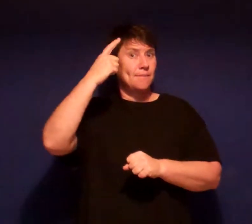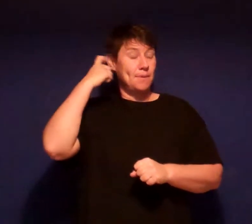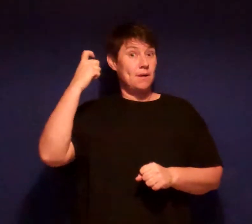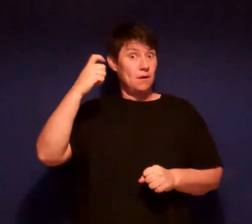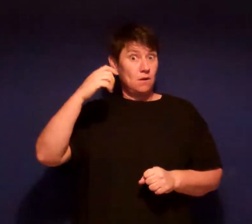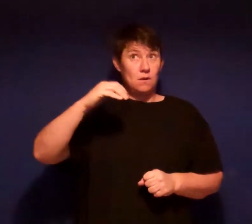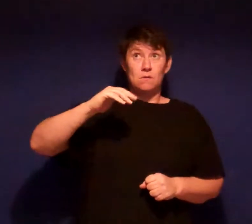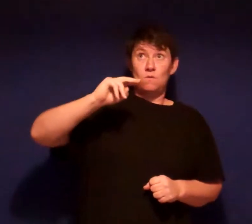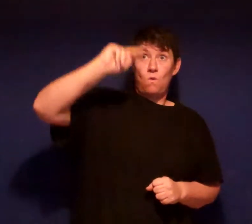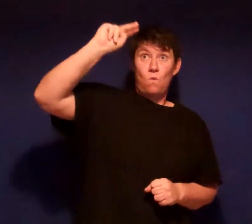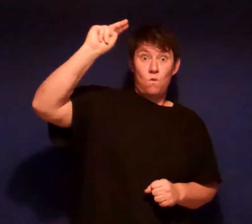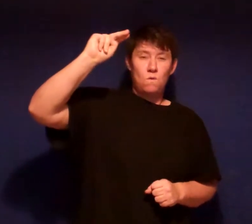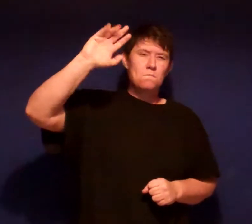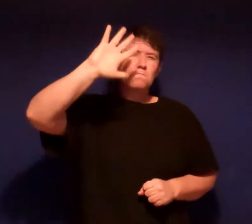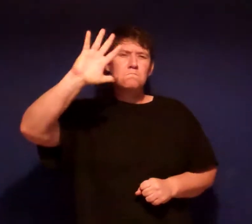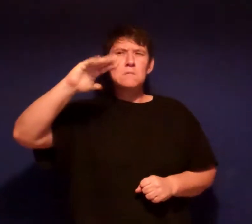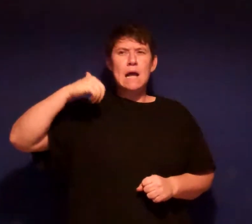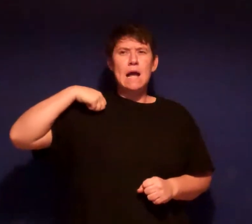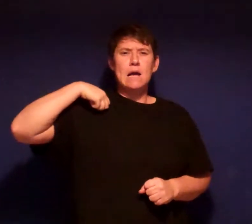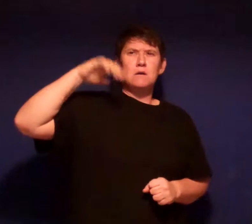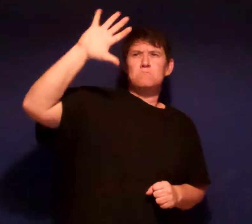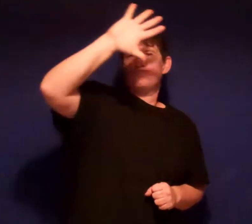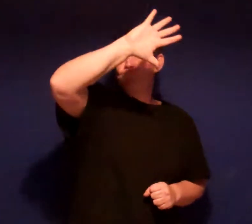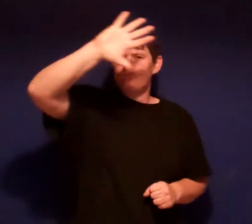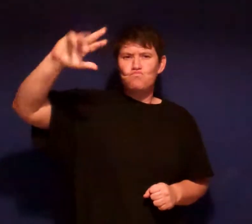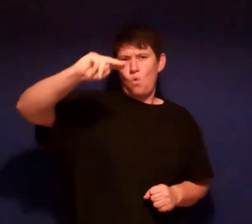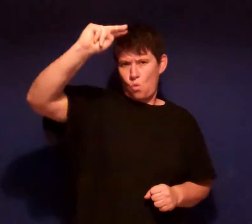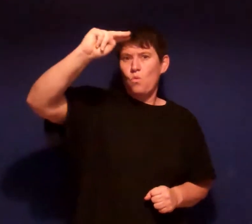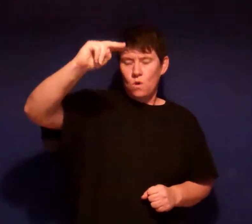It makes sense that this would be the area for tornadoes to form